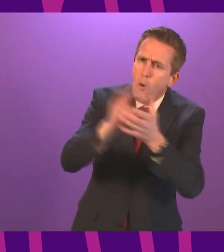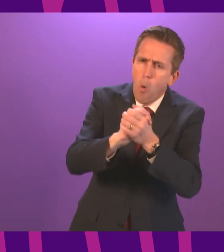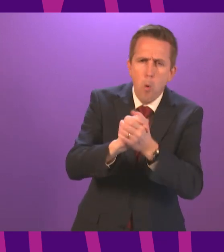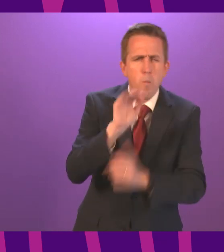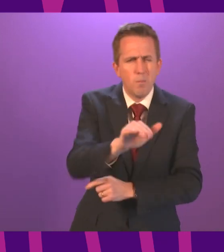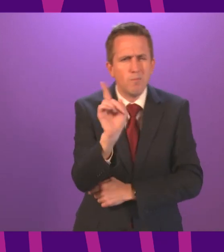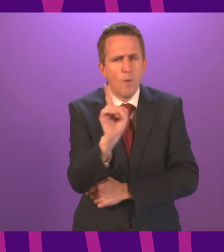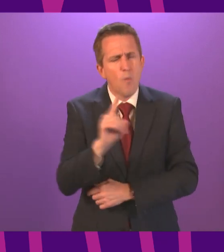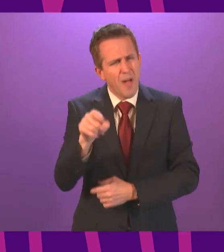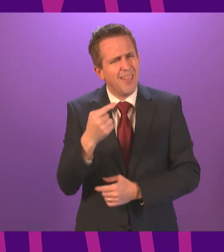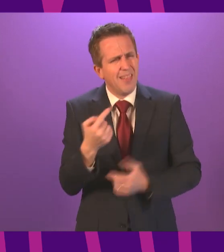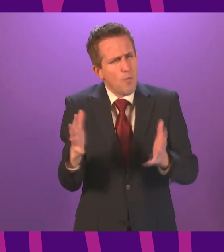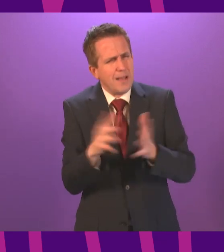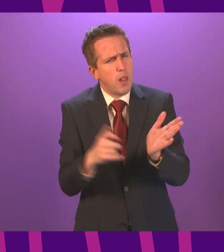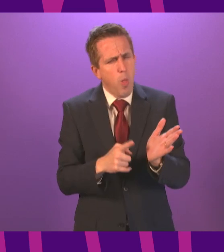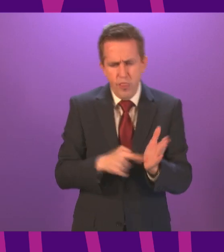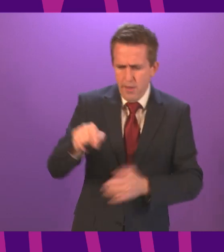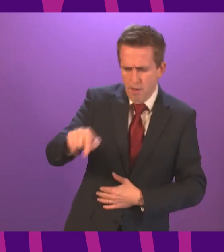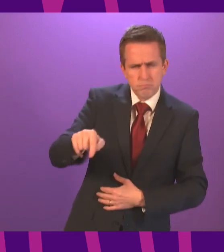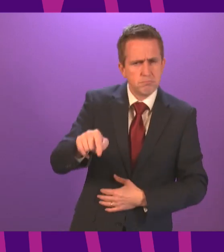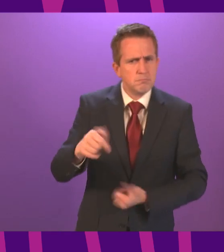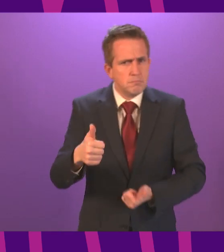as of Tuesday next week, assuming—I am touching the wooden desk in front of me—that there